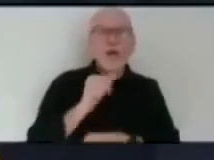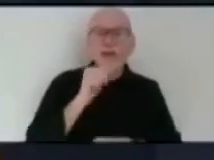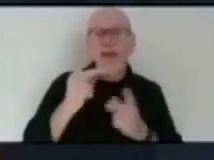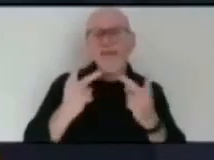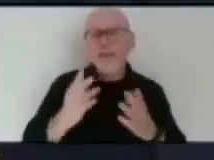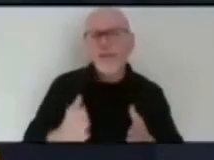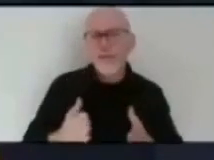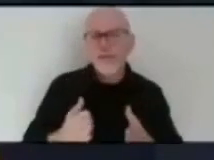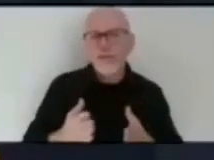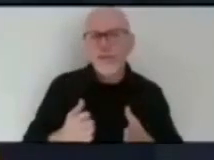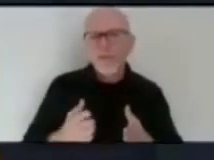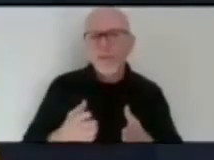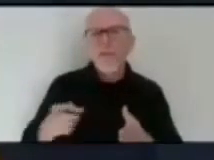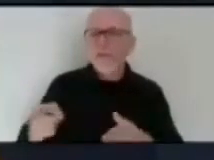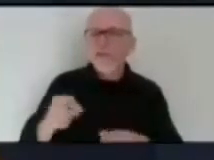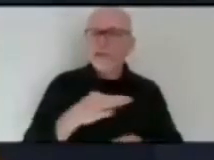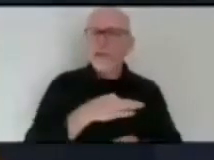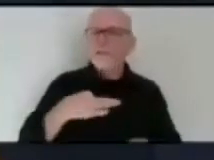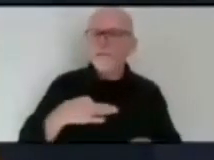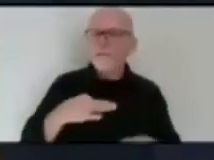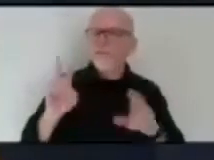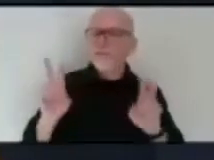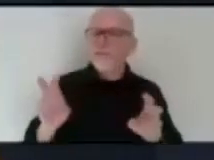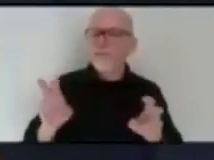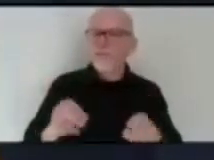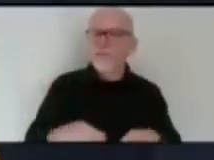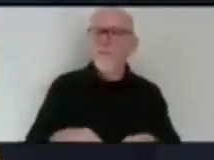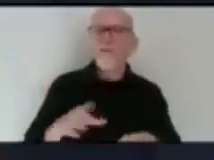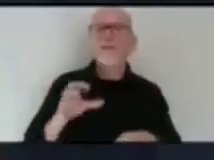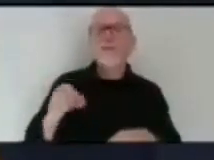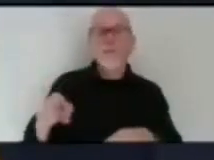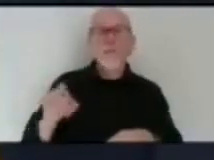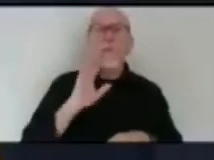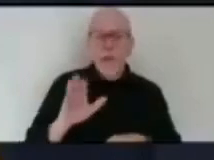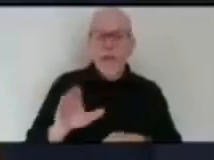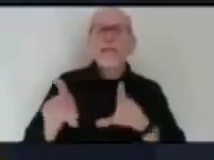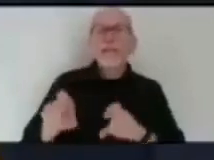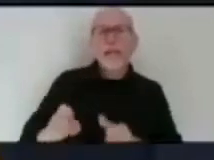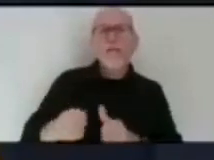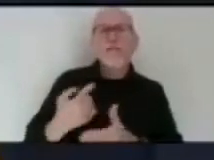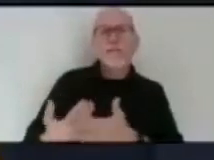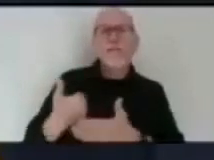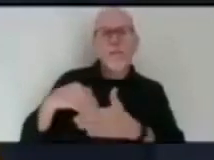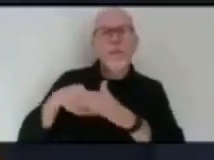similar to staff and similar to staff, they get tested at the facilities, uh,